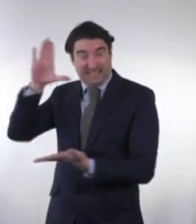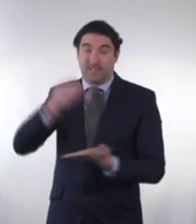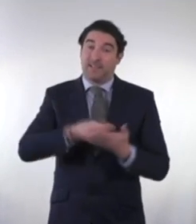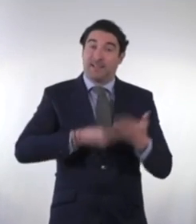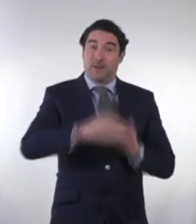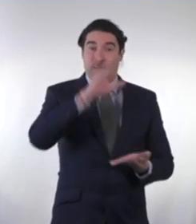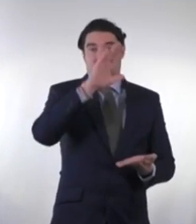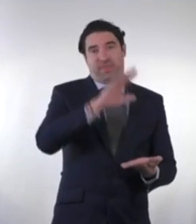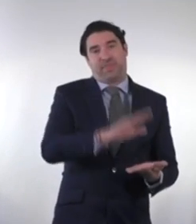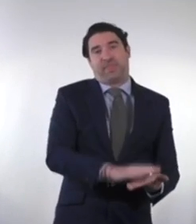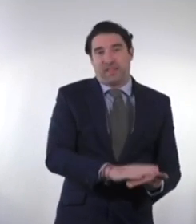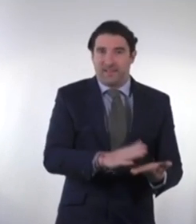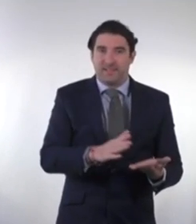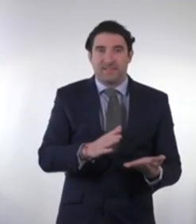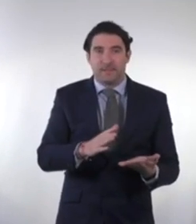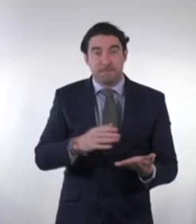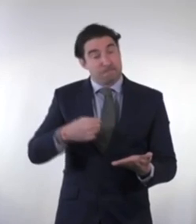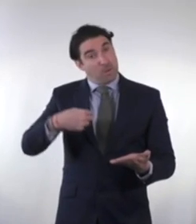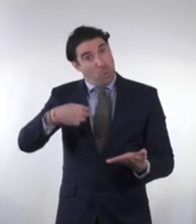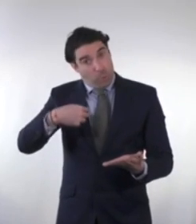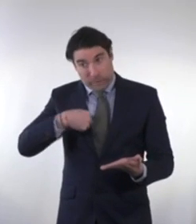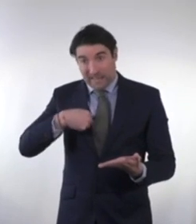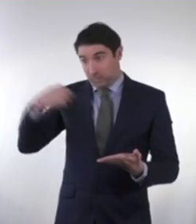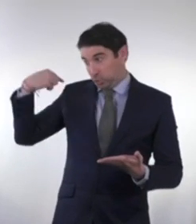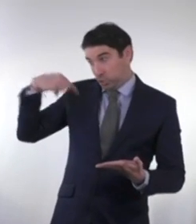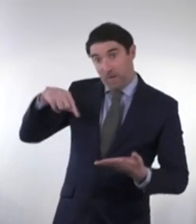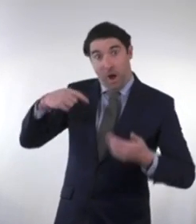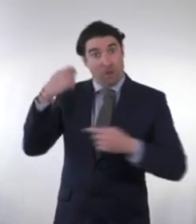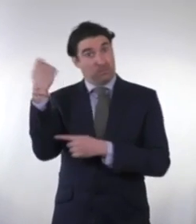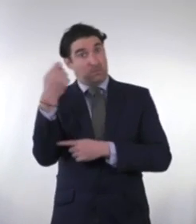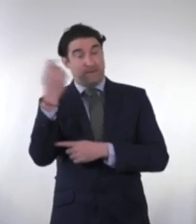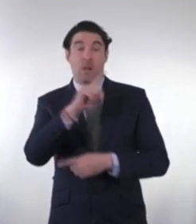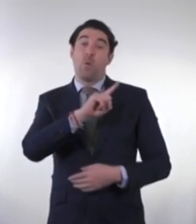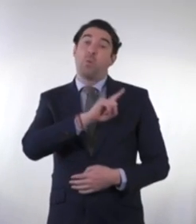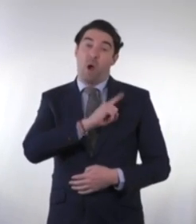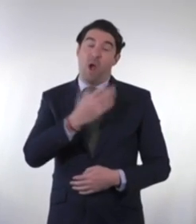deserve a Government who work for them. Instead, they are being told that their jobs are unviable.